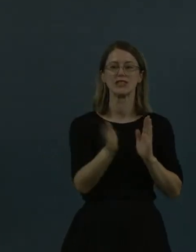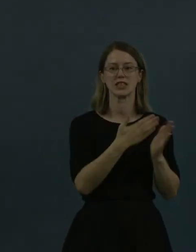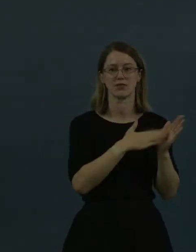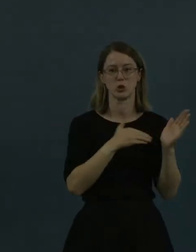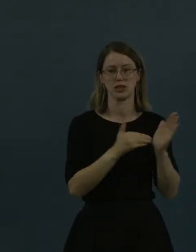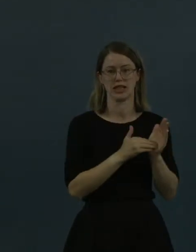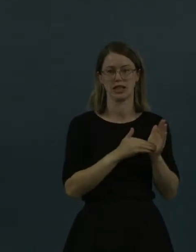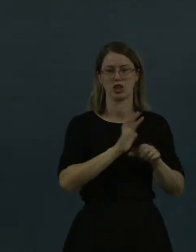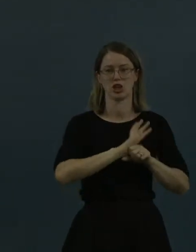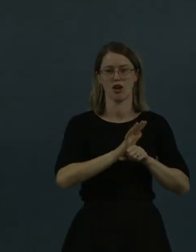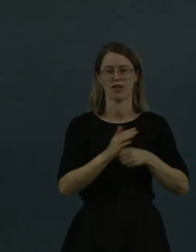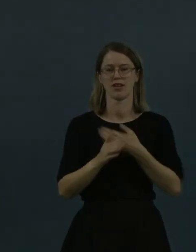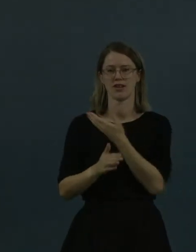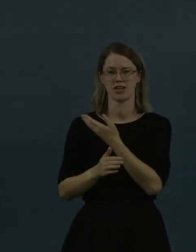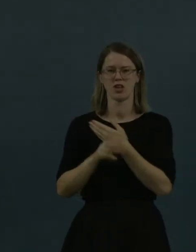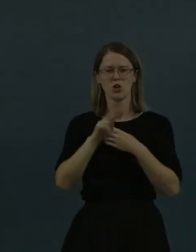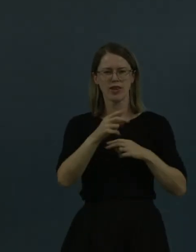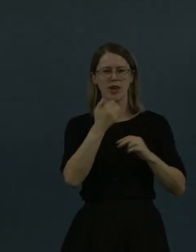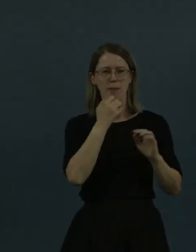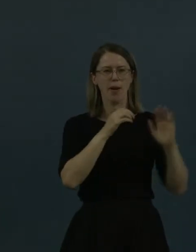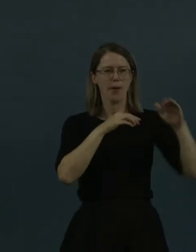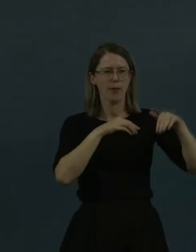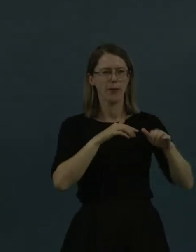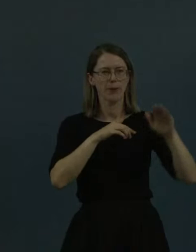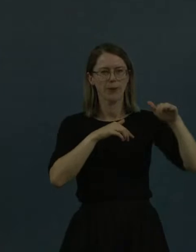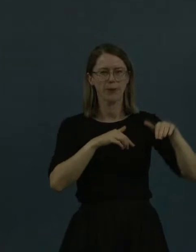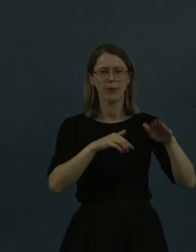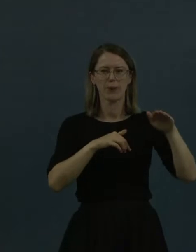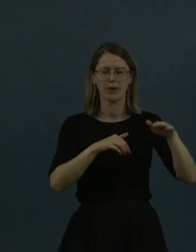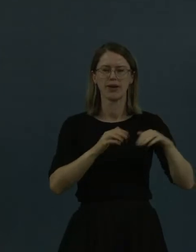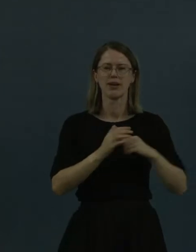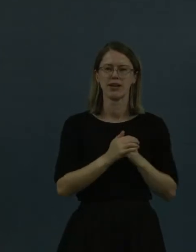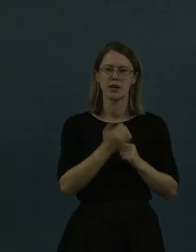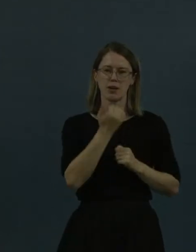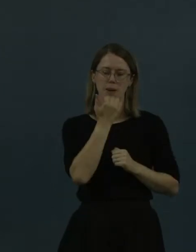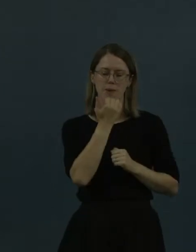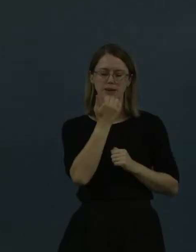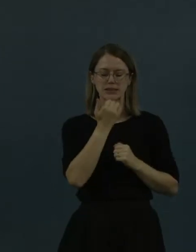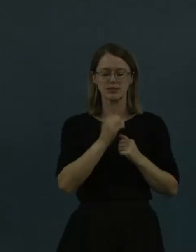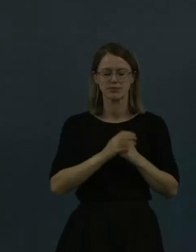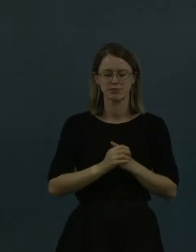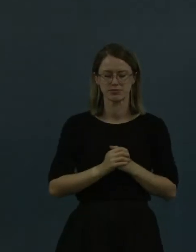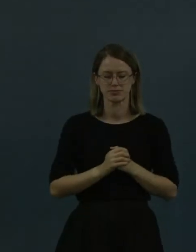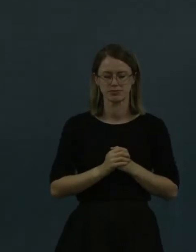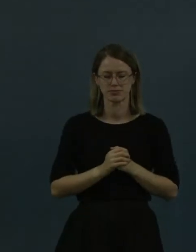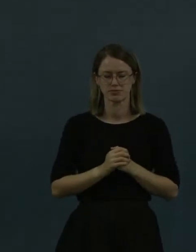you can see there's still a bit